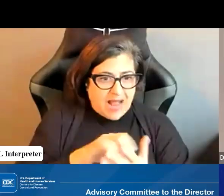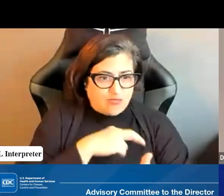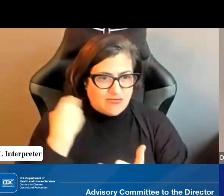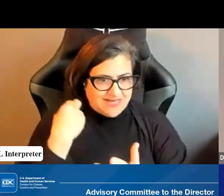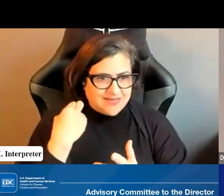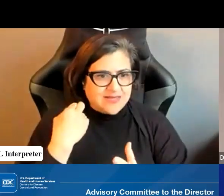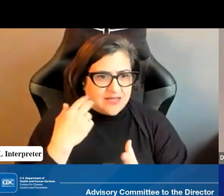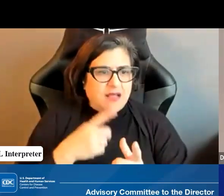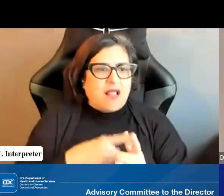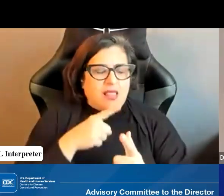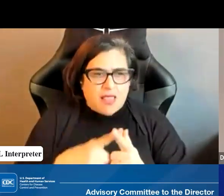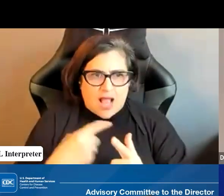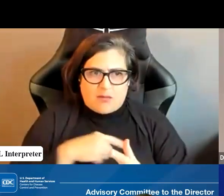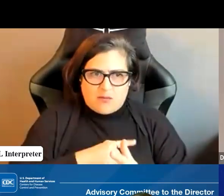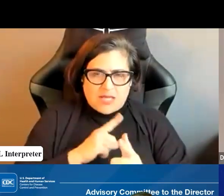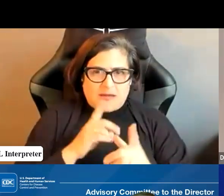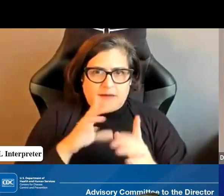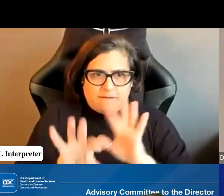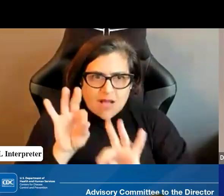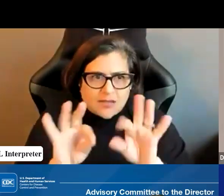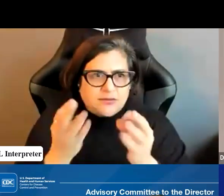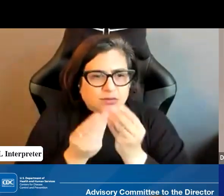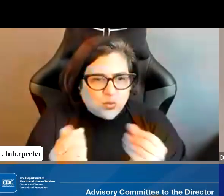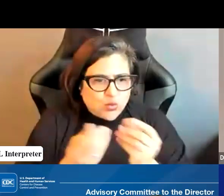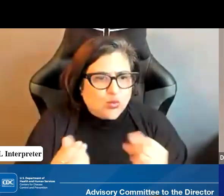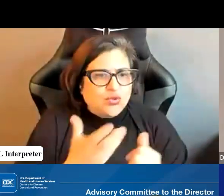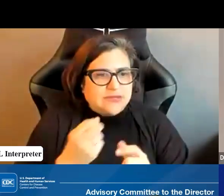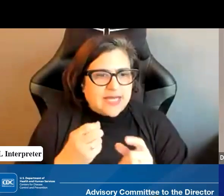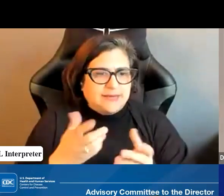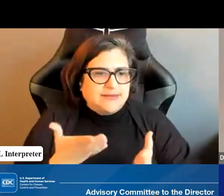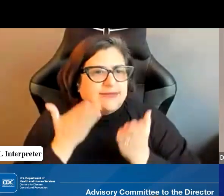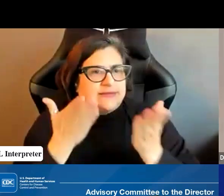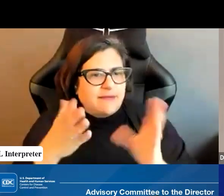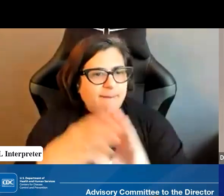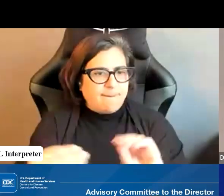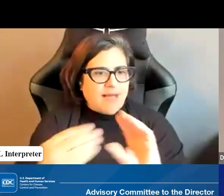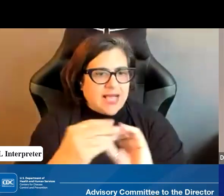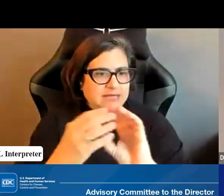you have to be able to start with, where are our audiences on this spectrum?